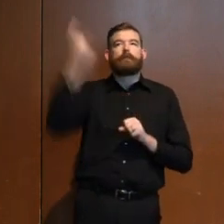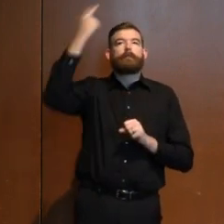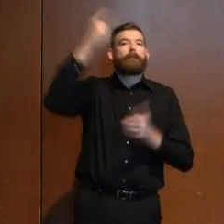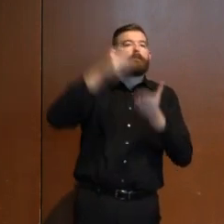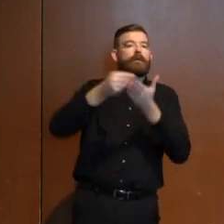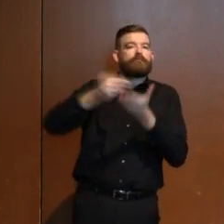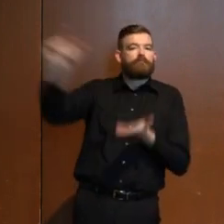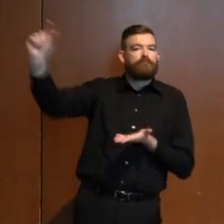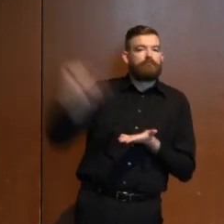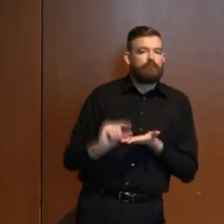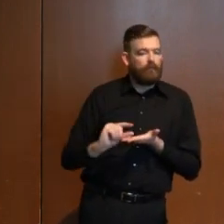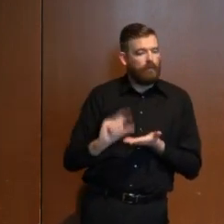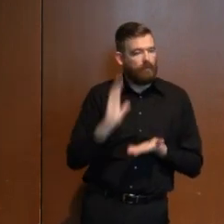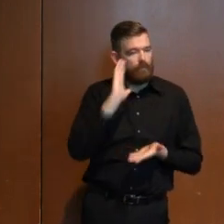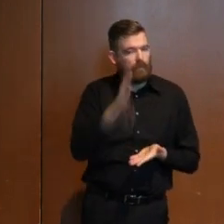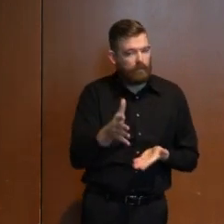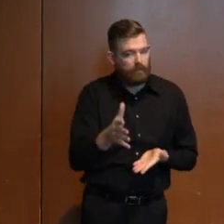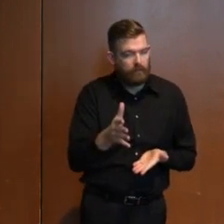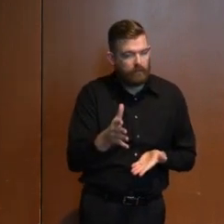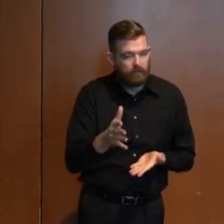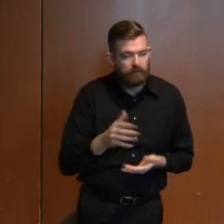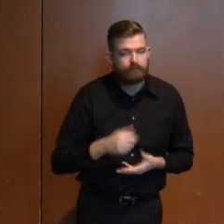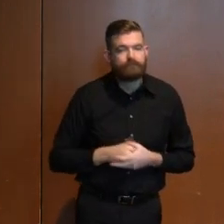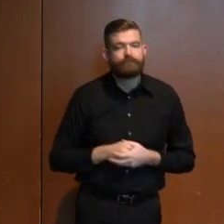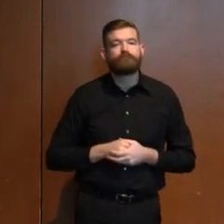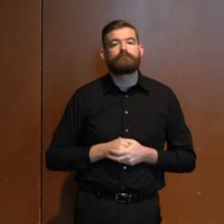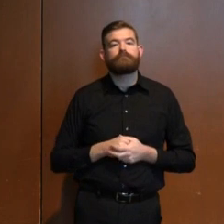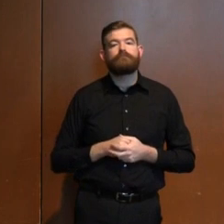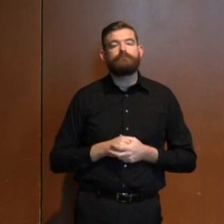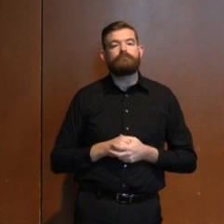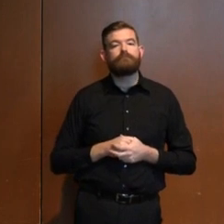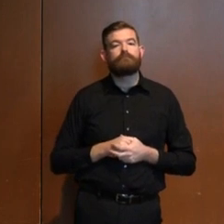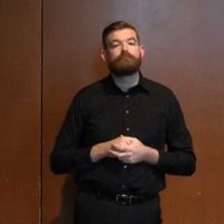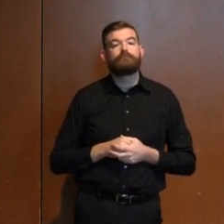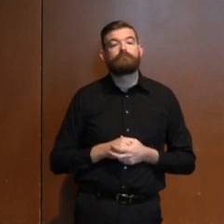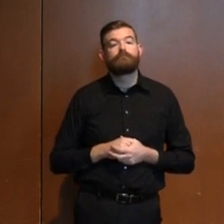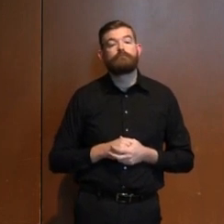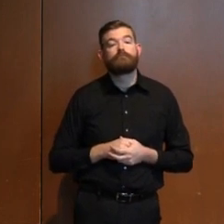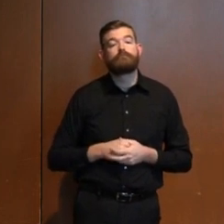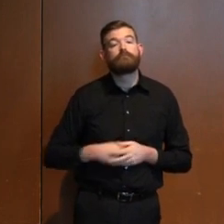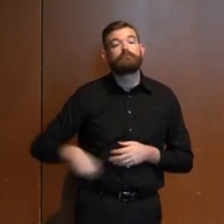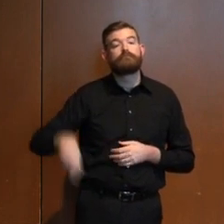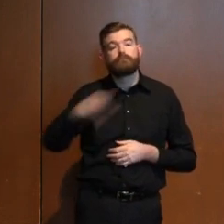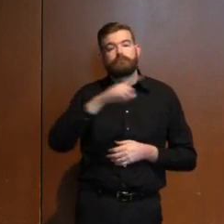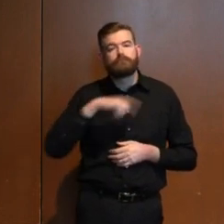NEW JERSEYS WILL RECEIVE DIRECT RELIEF FROM THE ECONOMIC OF COVID-19. LAST WEEK I LED A LETTER WITH